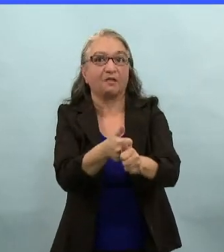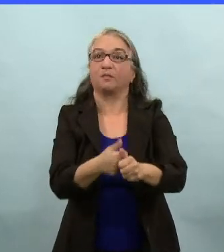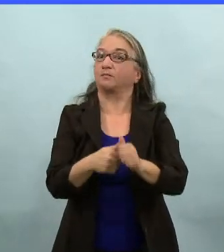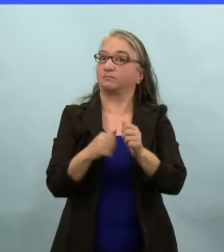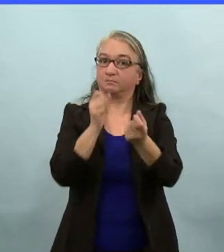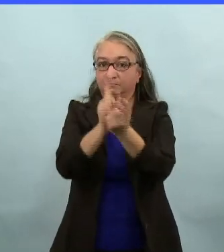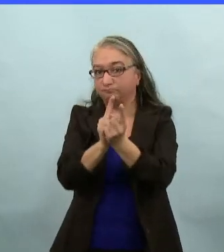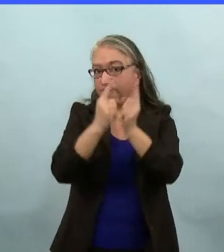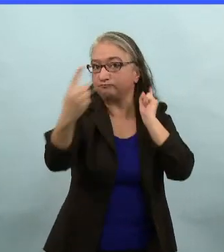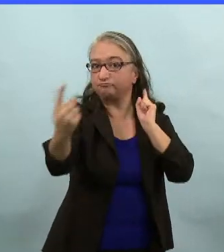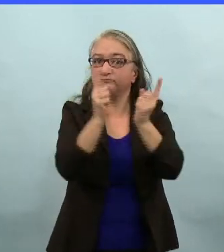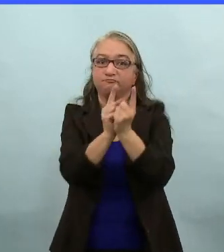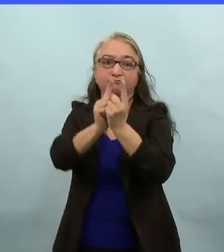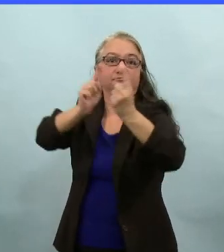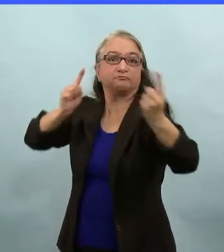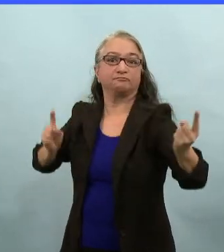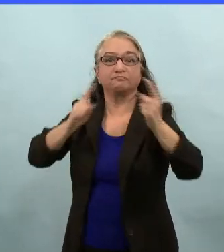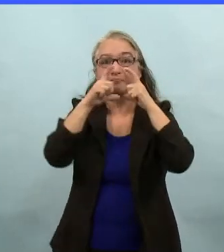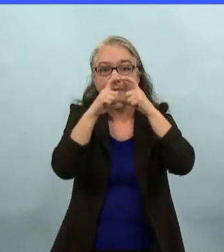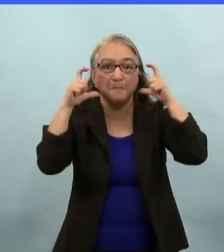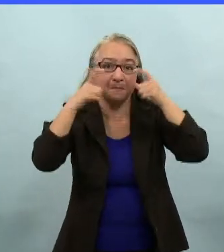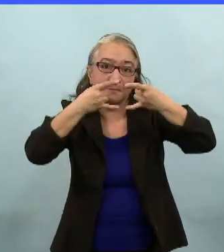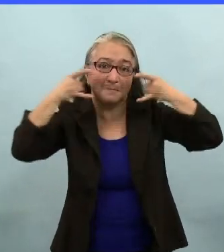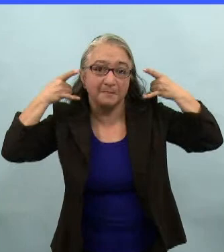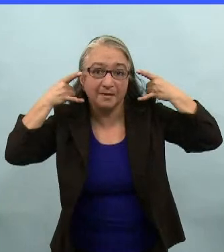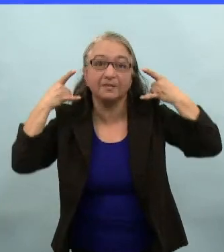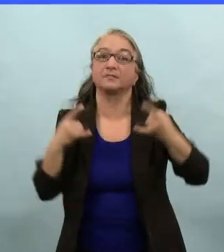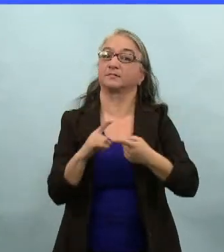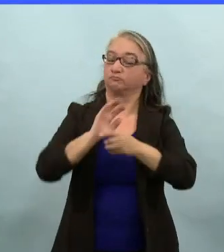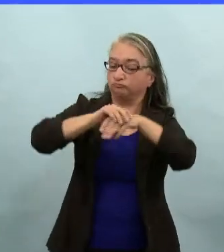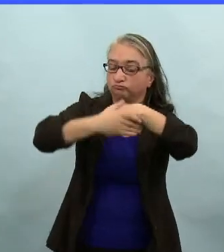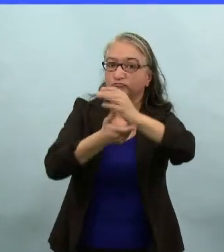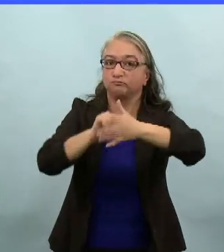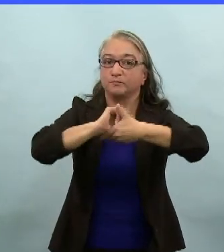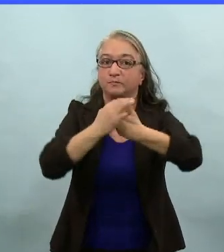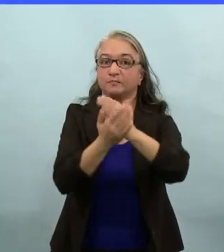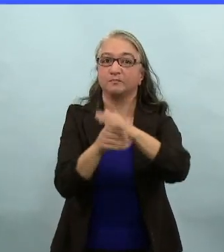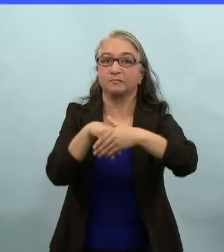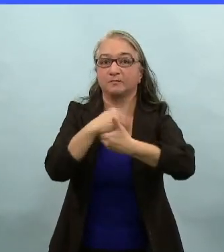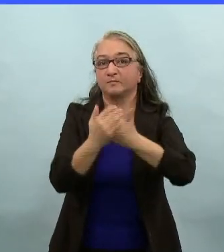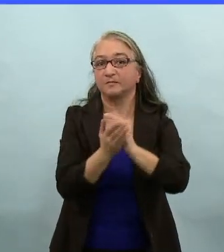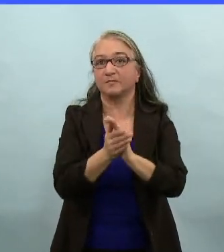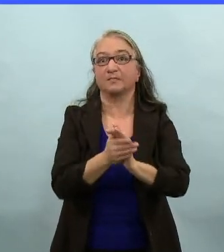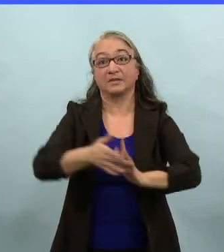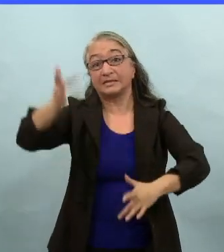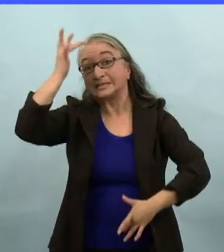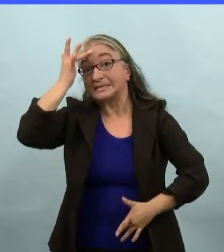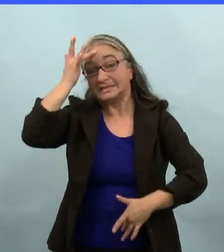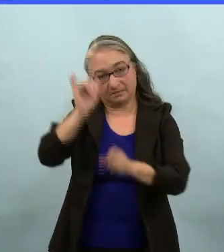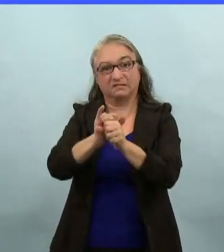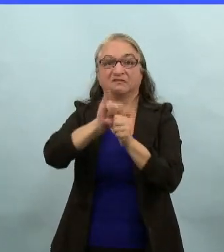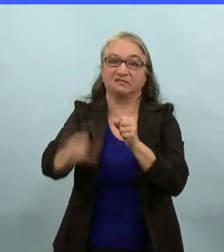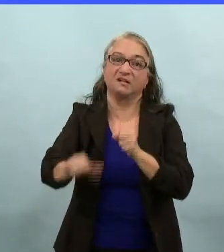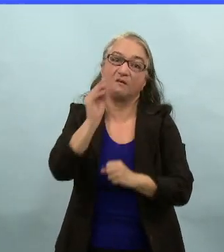a good fitting mask hand hygiene and staying home when you are sick are all measures that still work